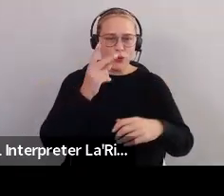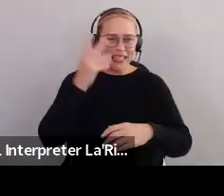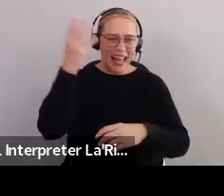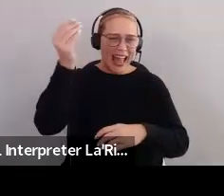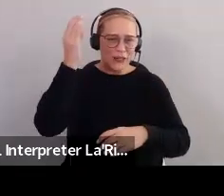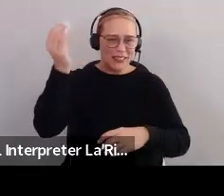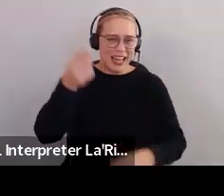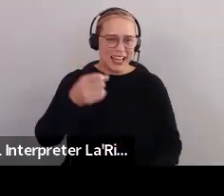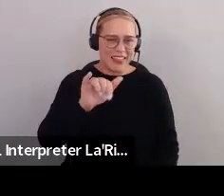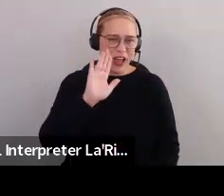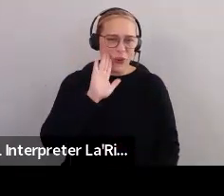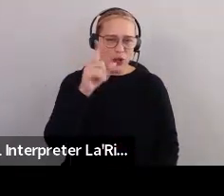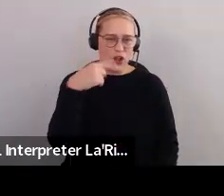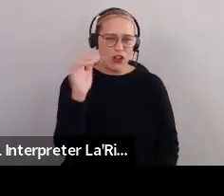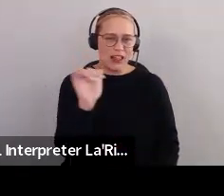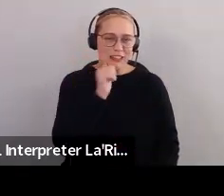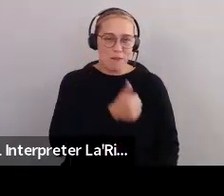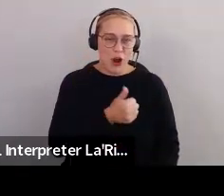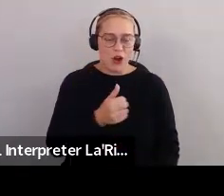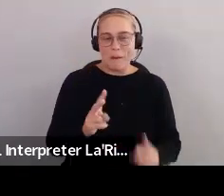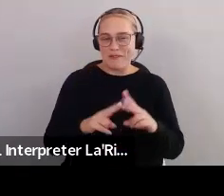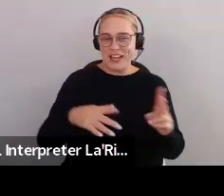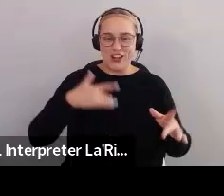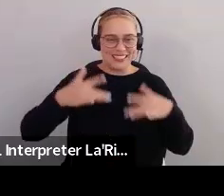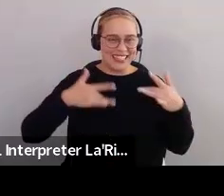Before I share the very important PowerPoint, I need